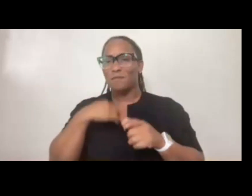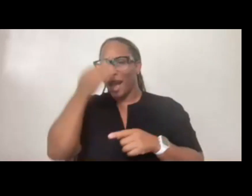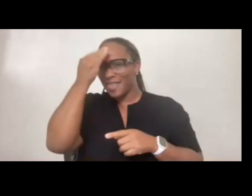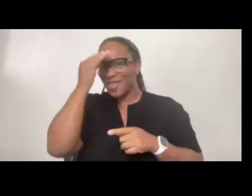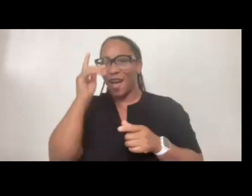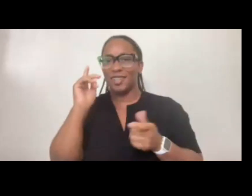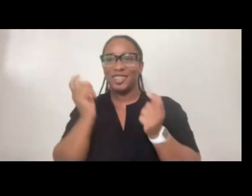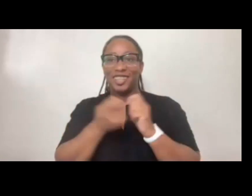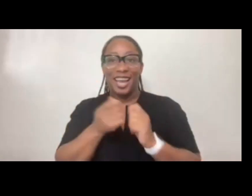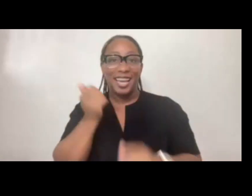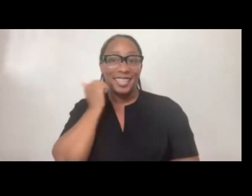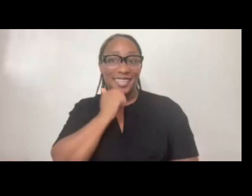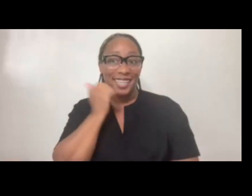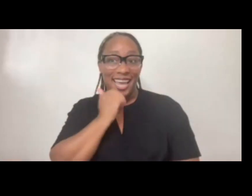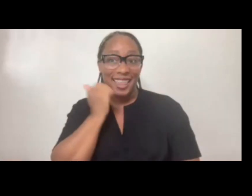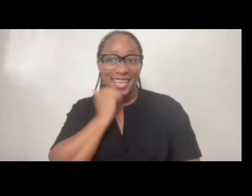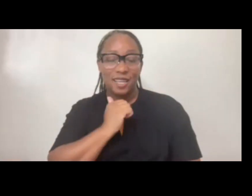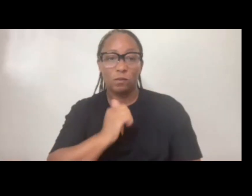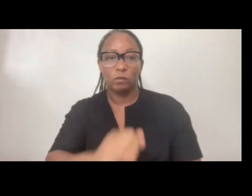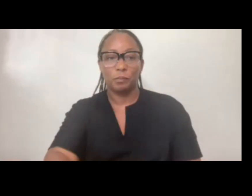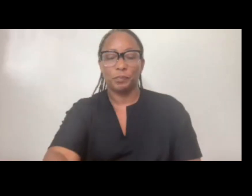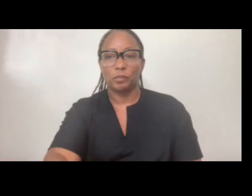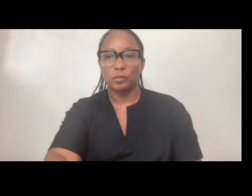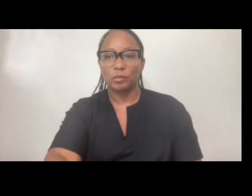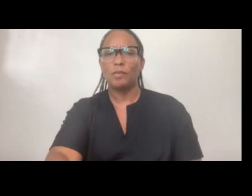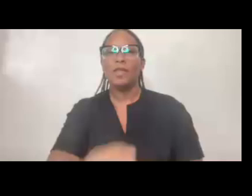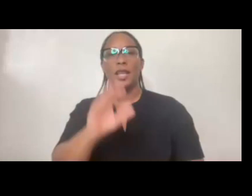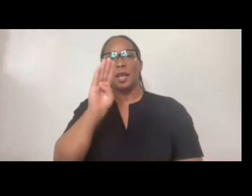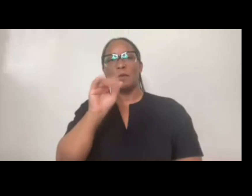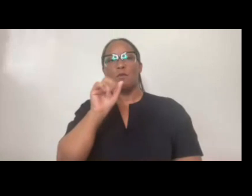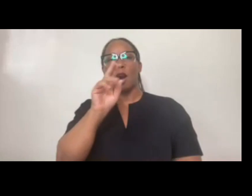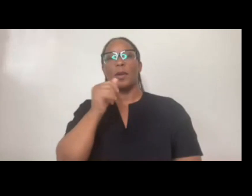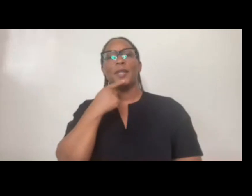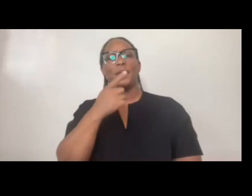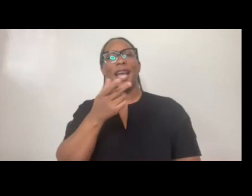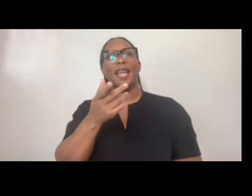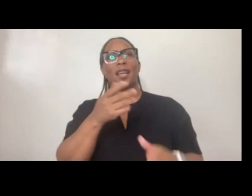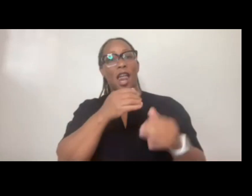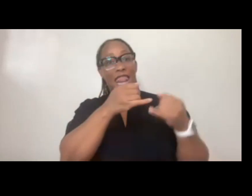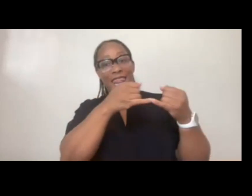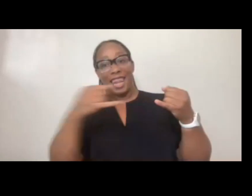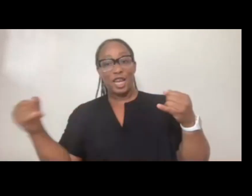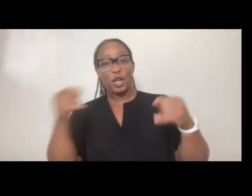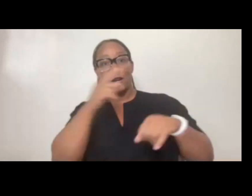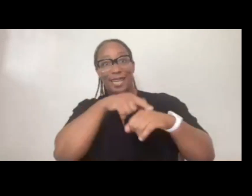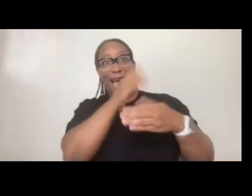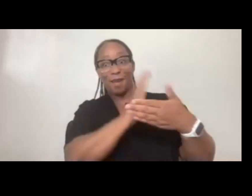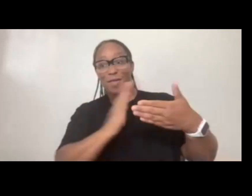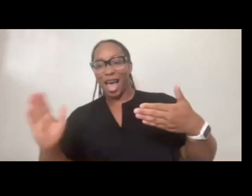And Barbara, I just have to say you said that you are a linear person. I strive to be like you when I grow up. I am a circular.